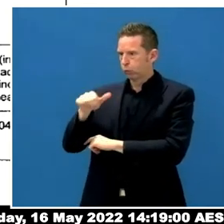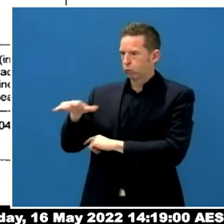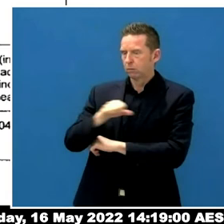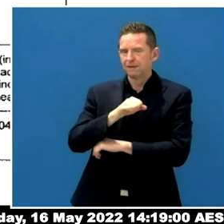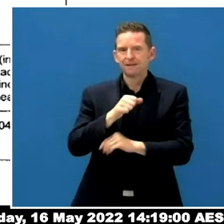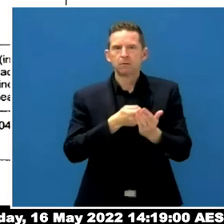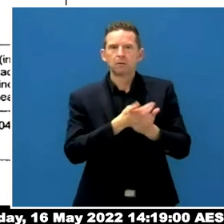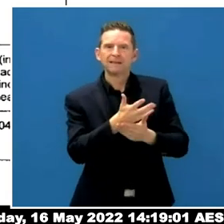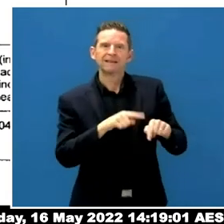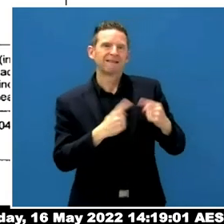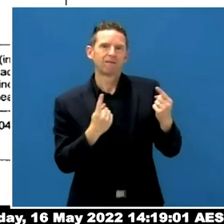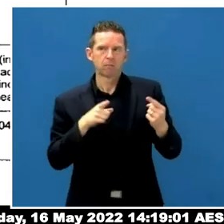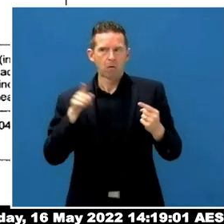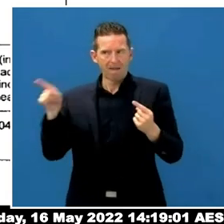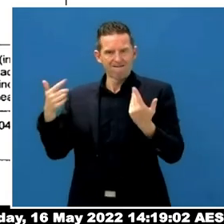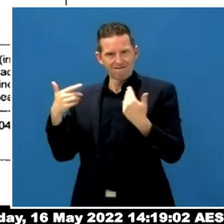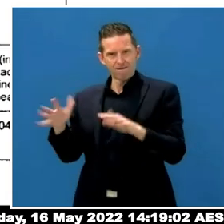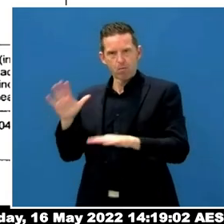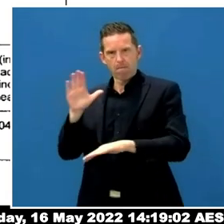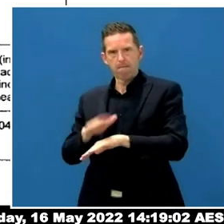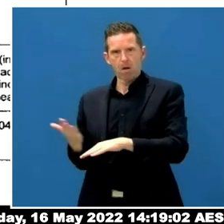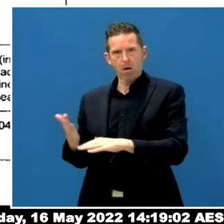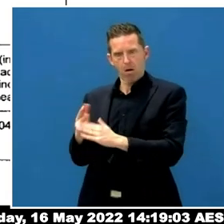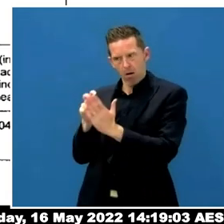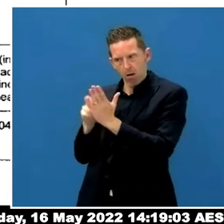Yes. When you talk about "freezing", was that something you referred